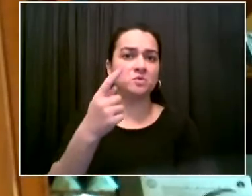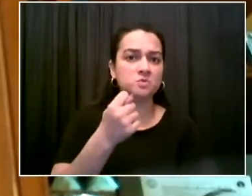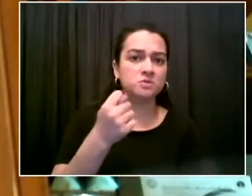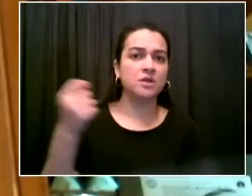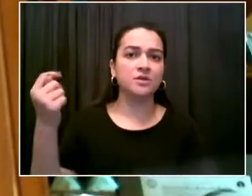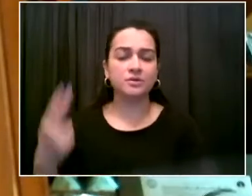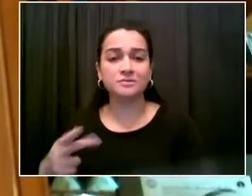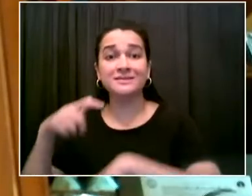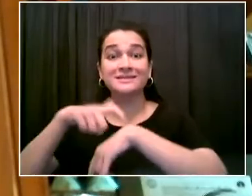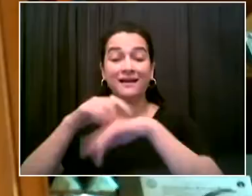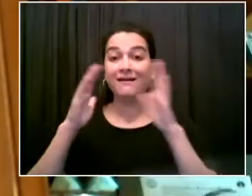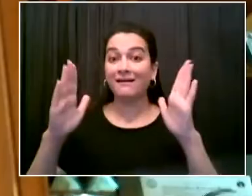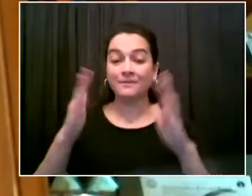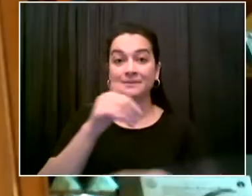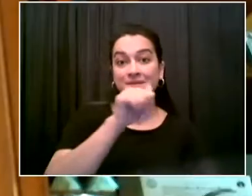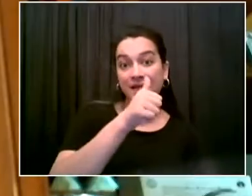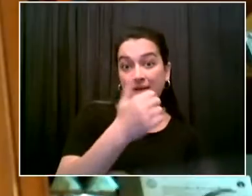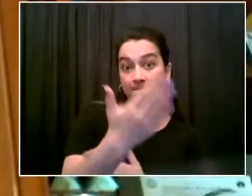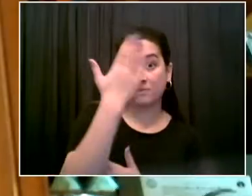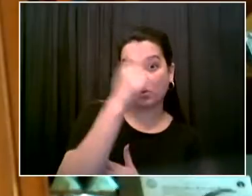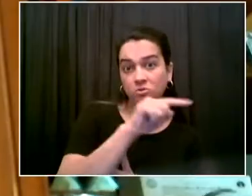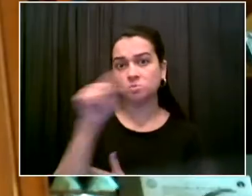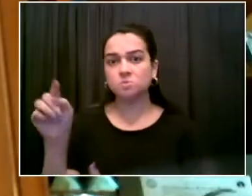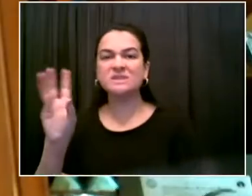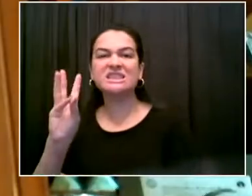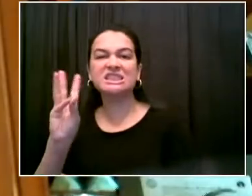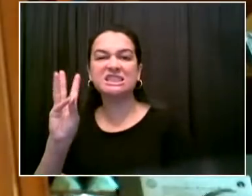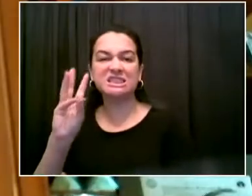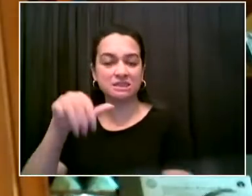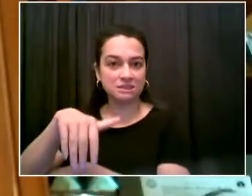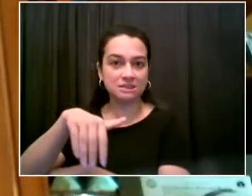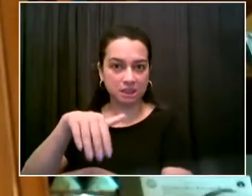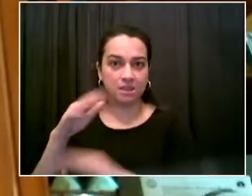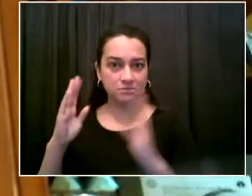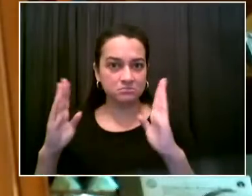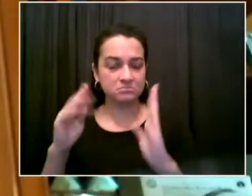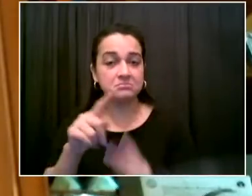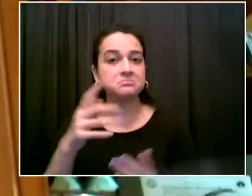AND 6 PM, GET VACCINATED. AS SAFE AND AS